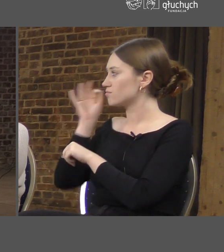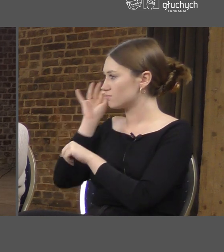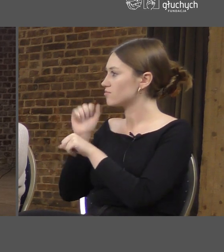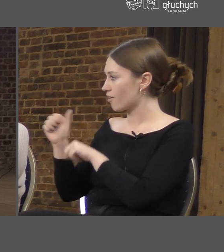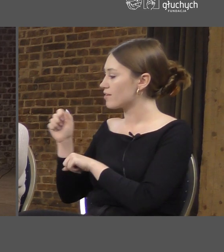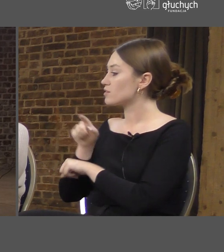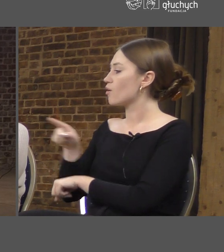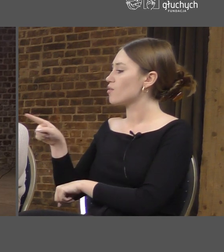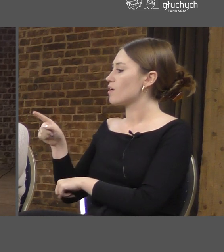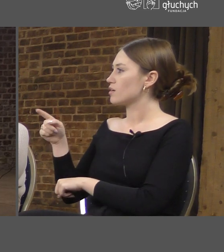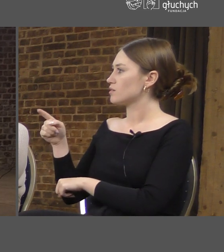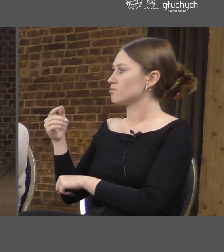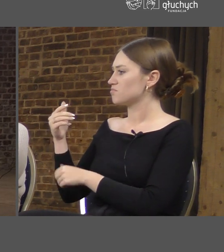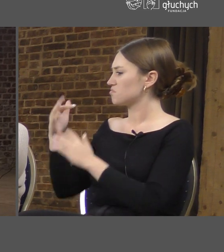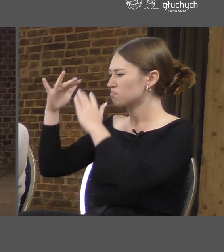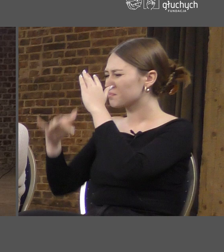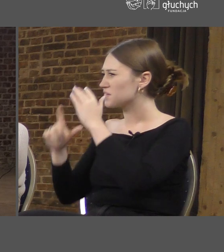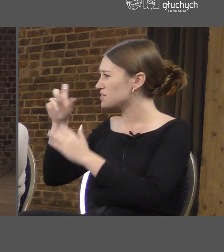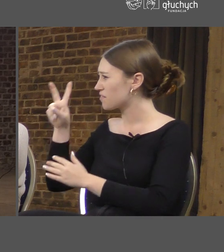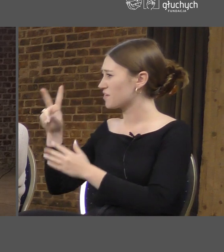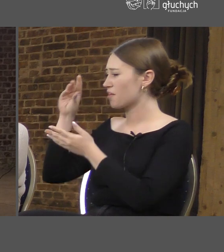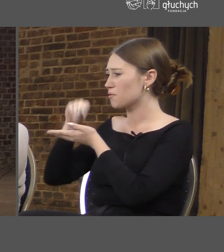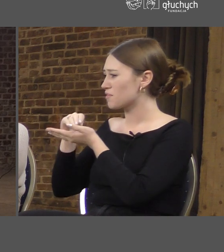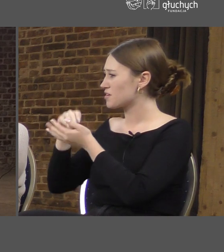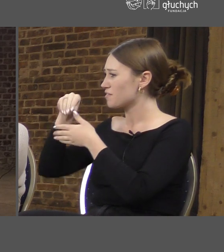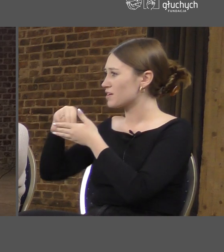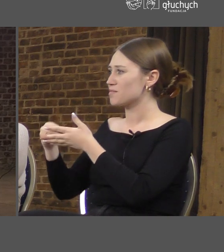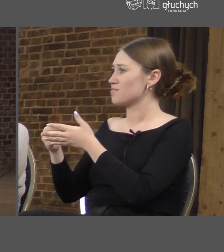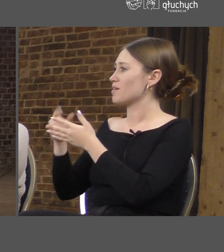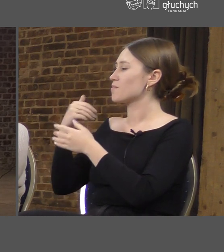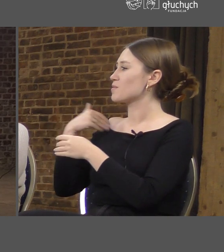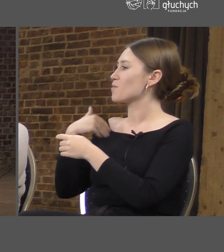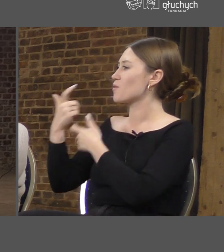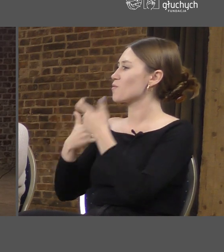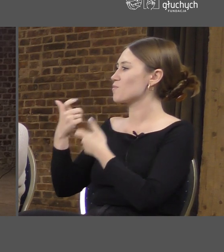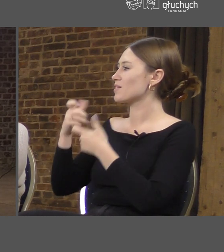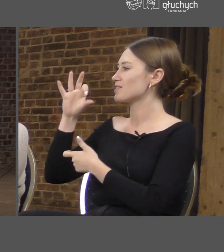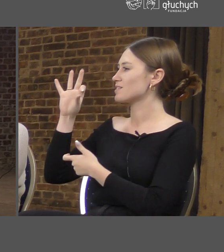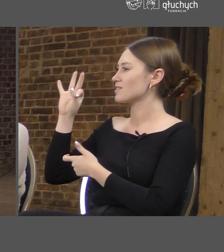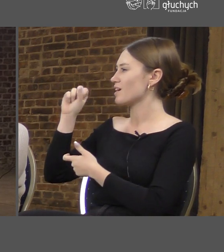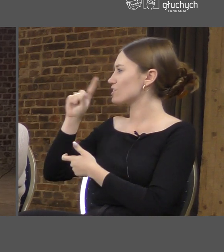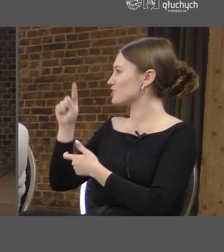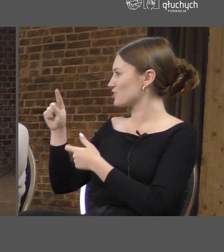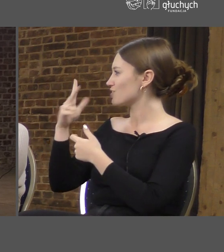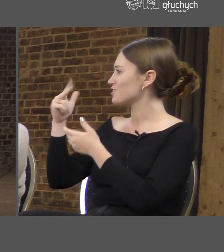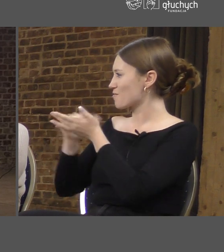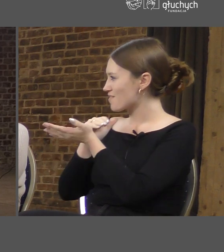who has a very extensive CV in terms of internships, a lot of three-month internships